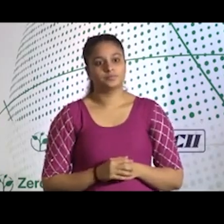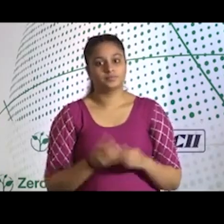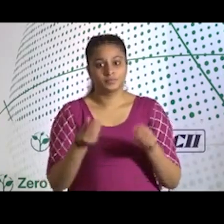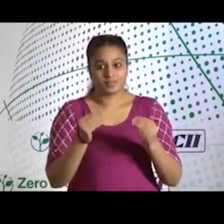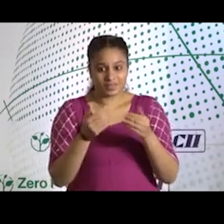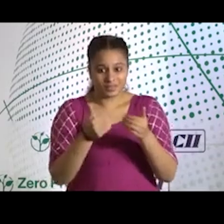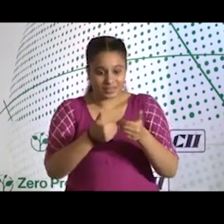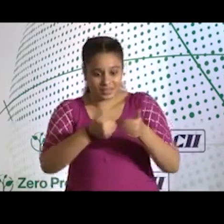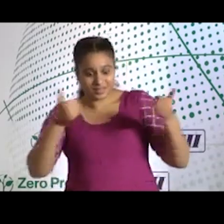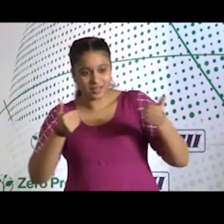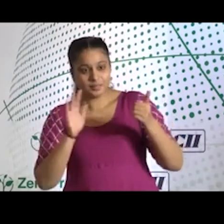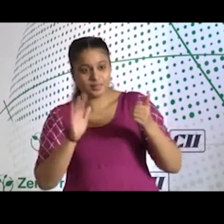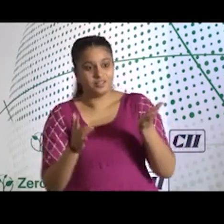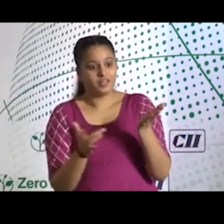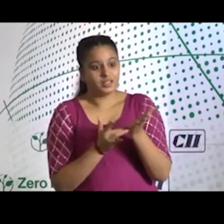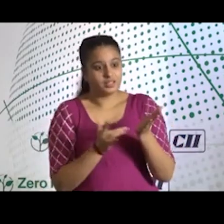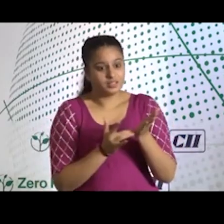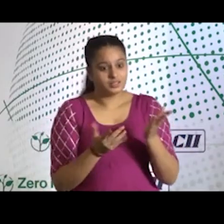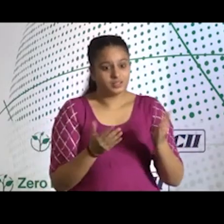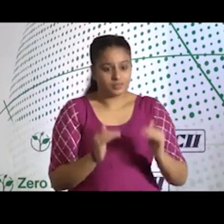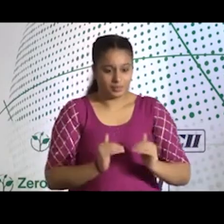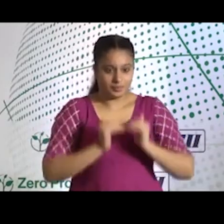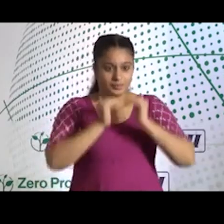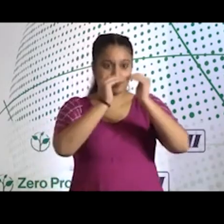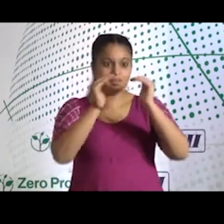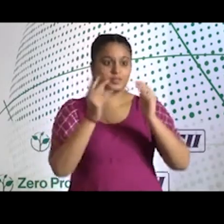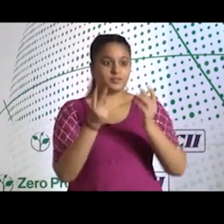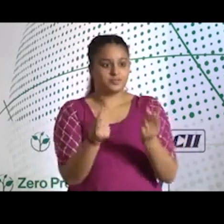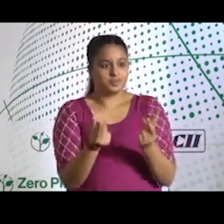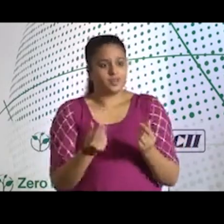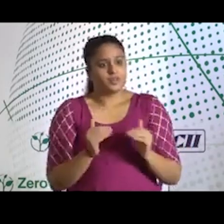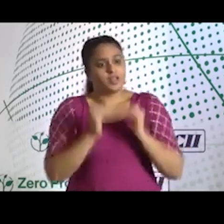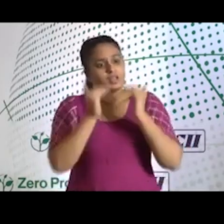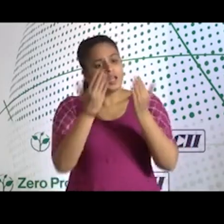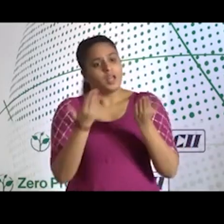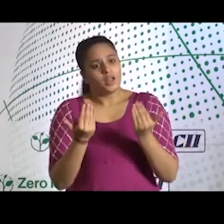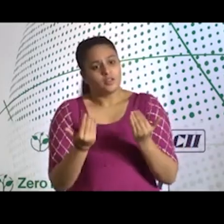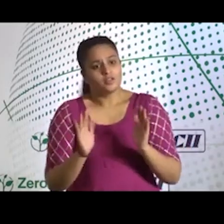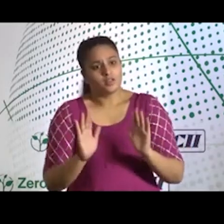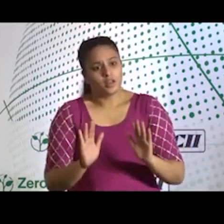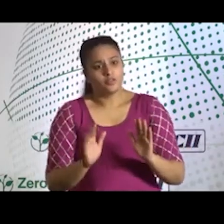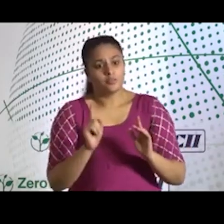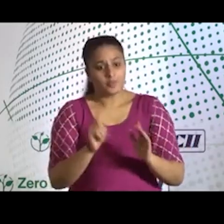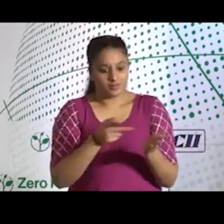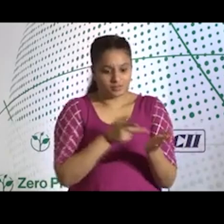there are technologies advancing very, very rapidly. It's not reaching down to the rural masses.